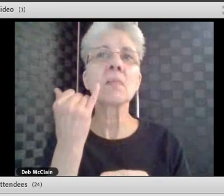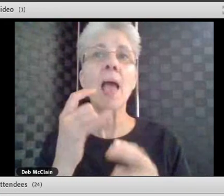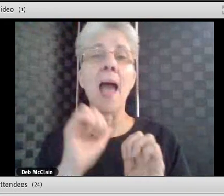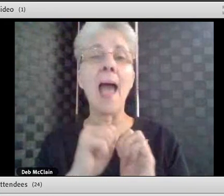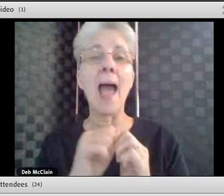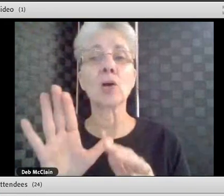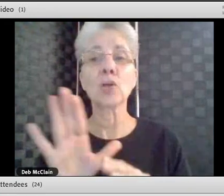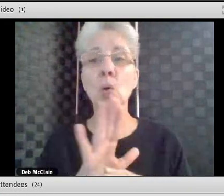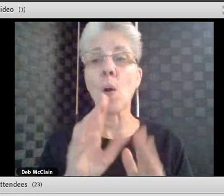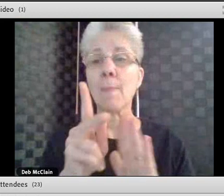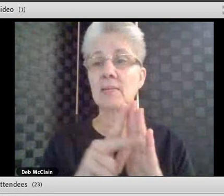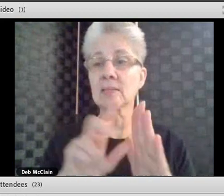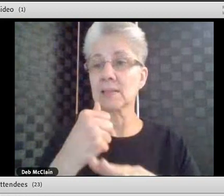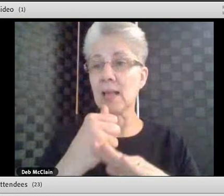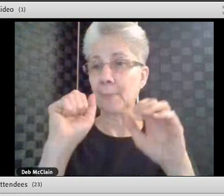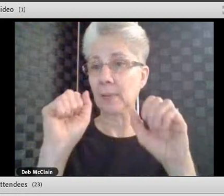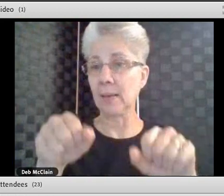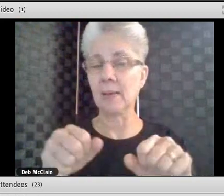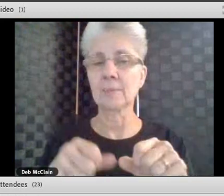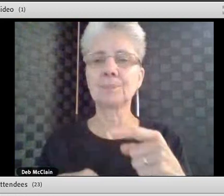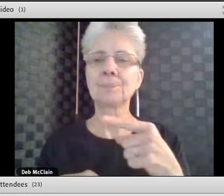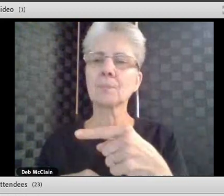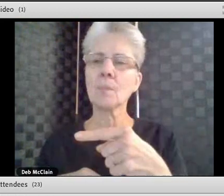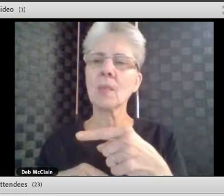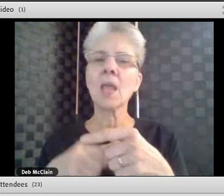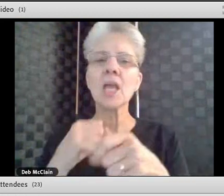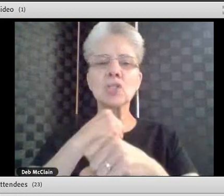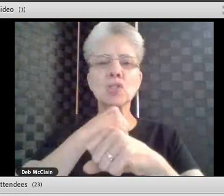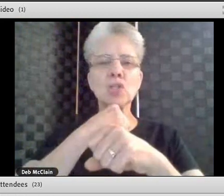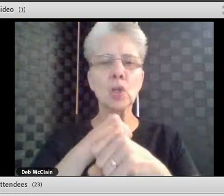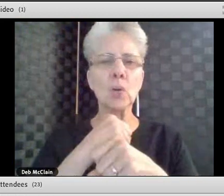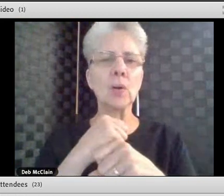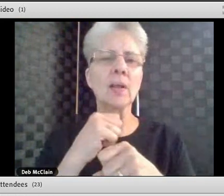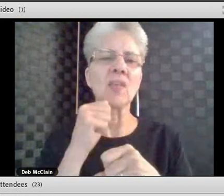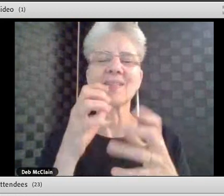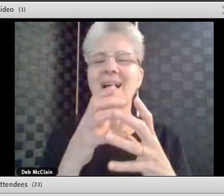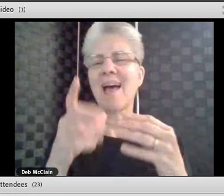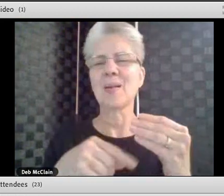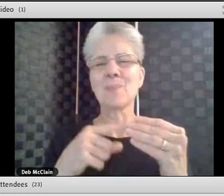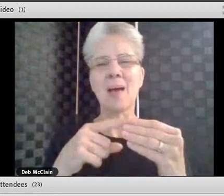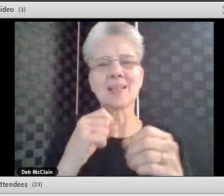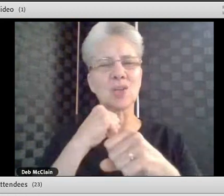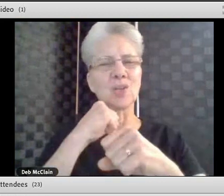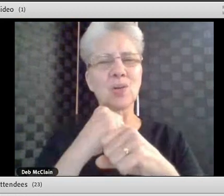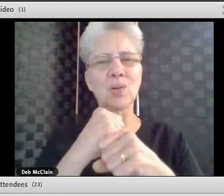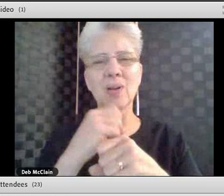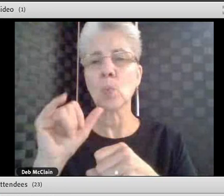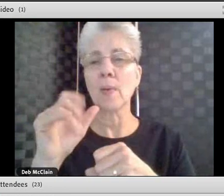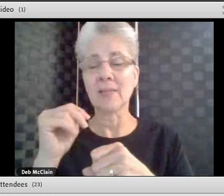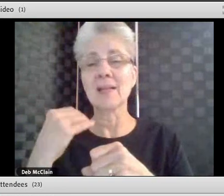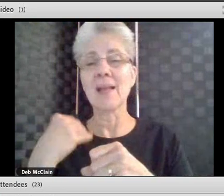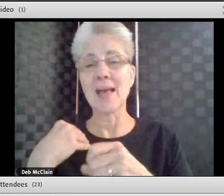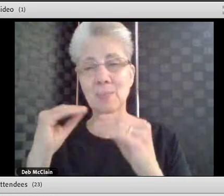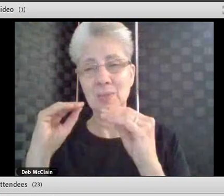and it'll give you clues about how to proceed with your own policies. Security. There is not a lot about security.